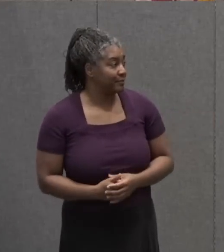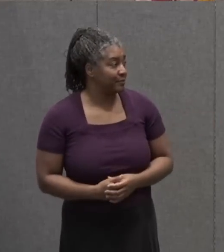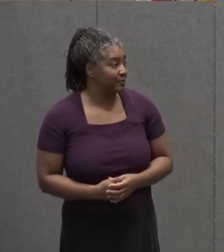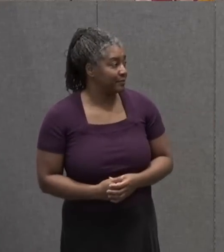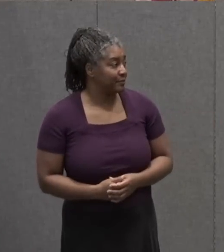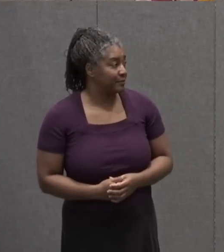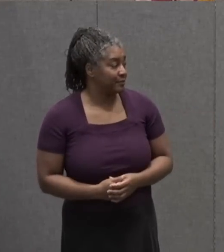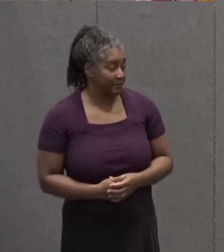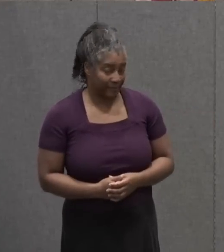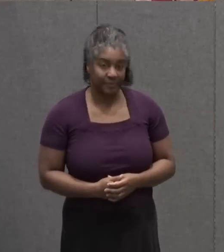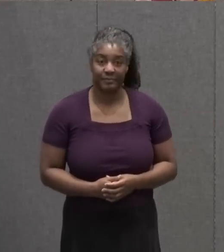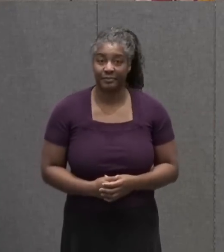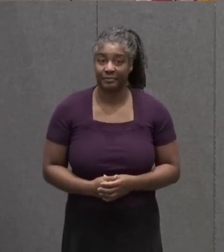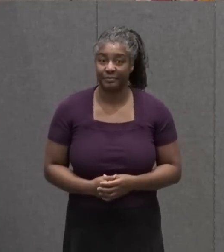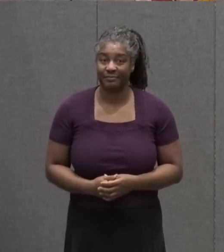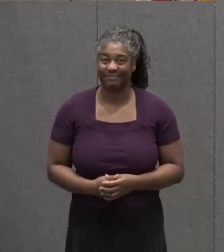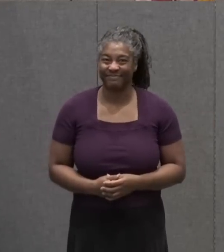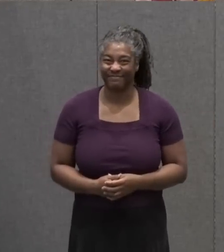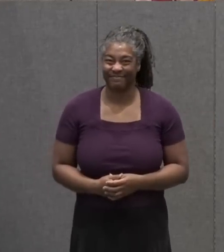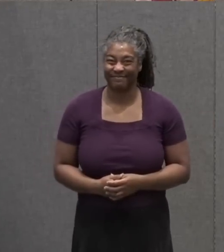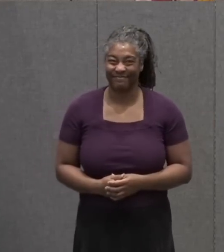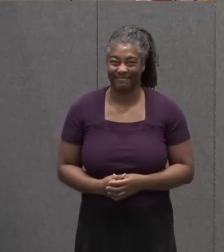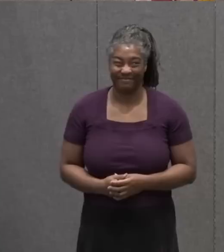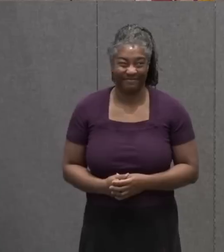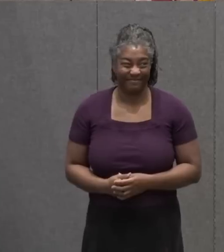Okay, I'm gonna hold these things up,